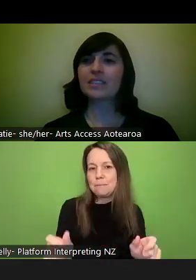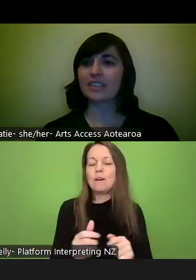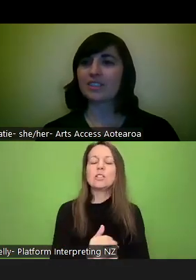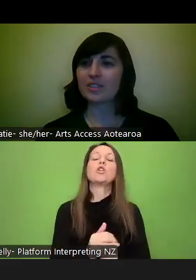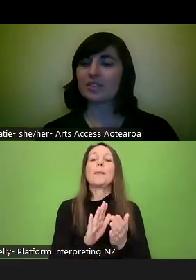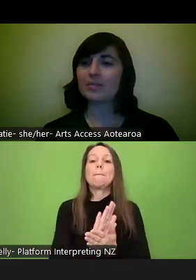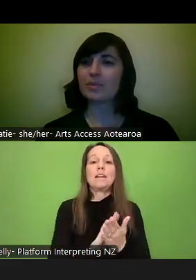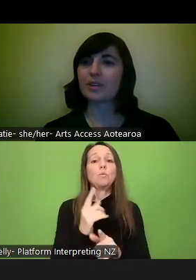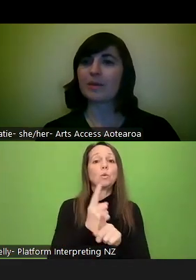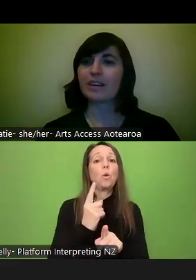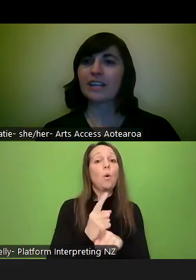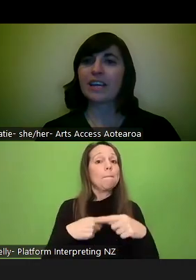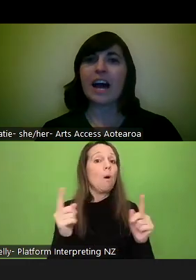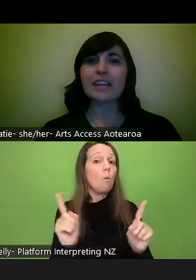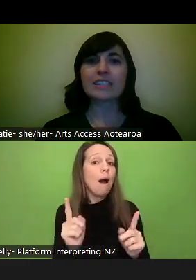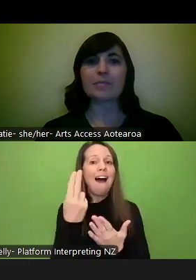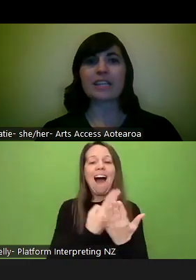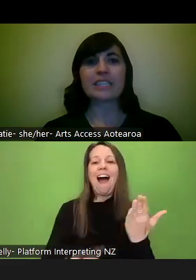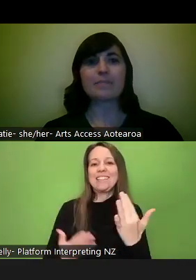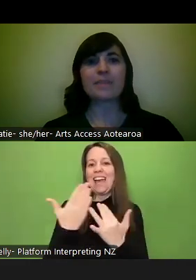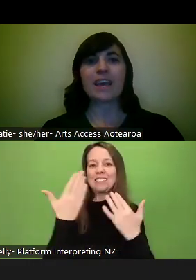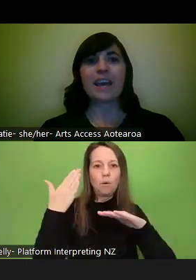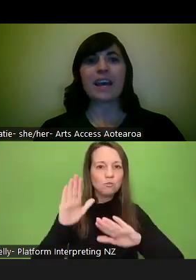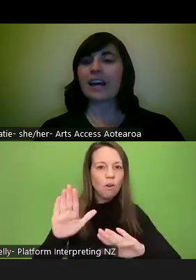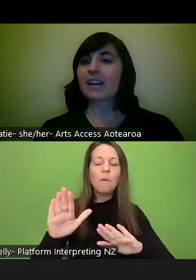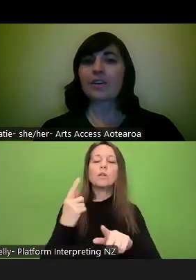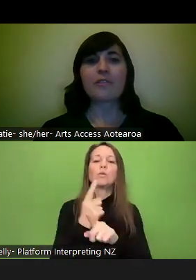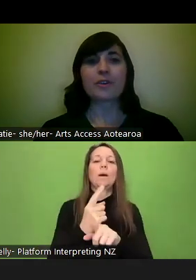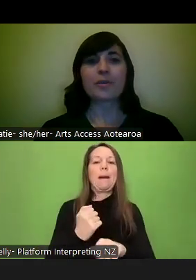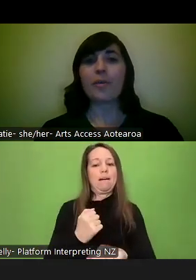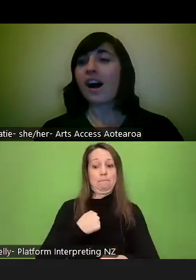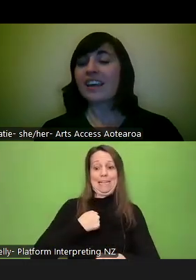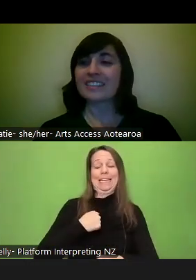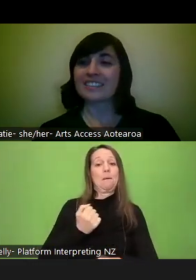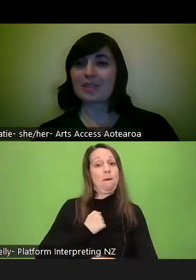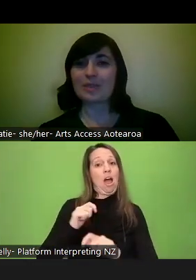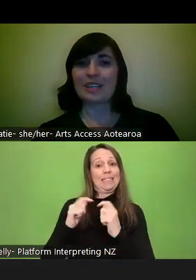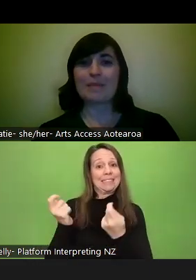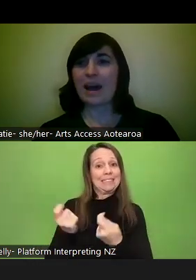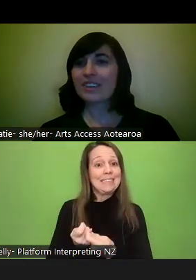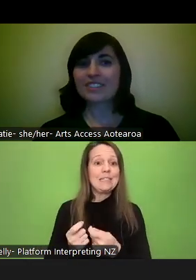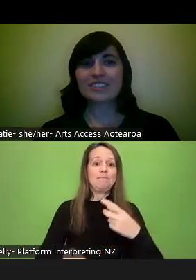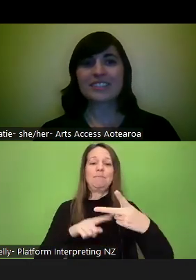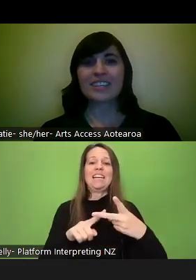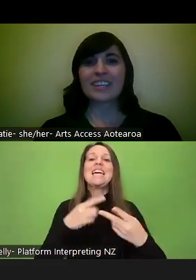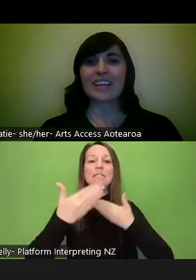so I'll introduce a bit more about us and my team, go over why accessibility matters,